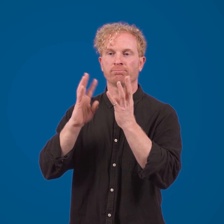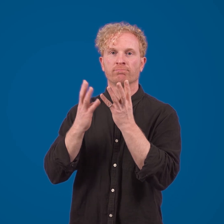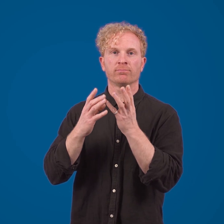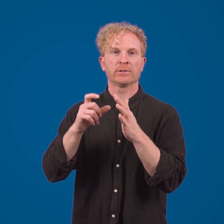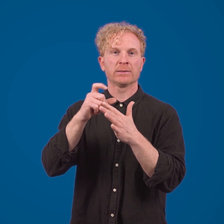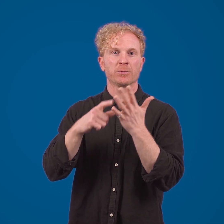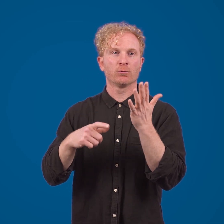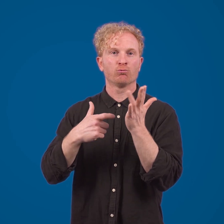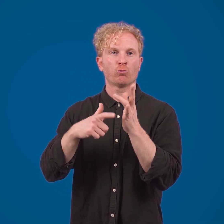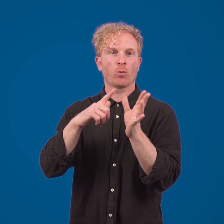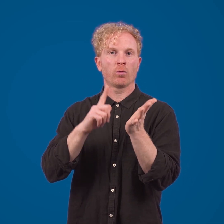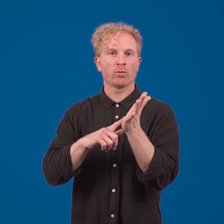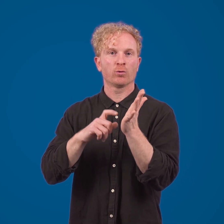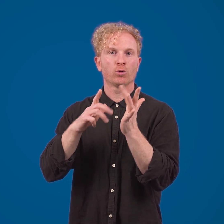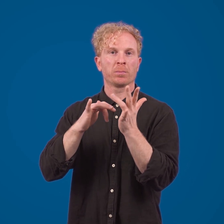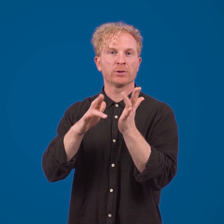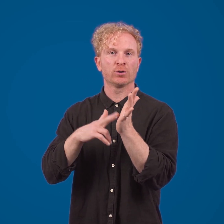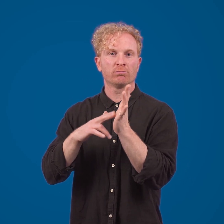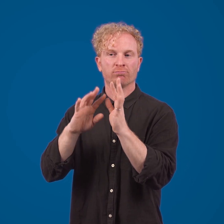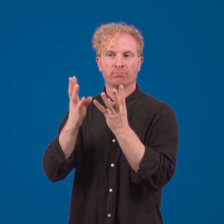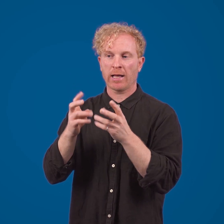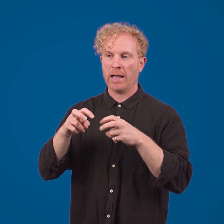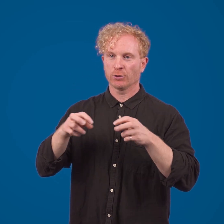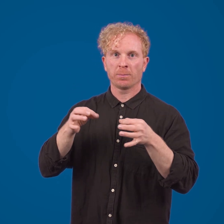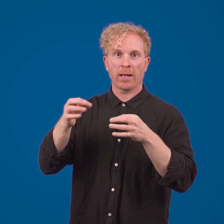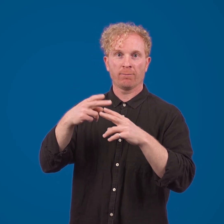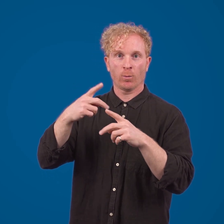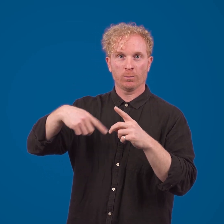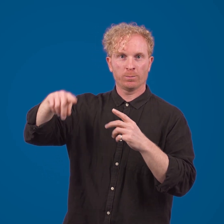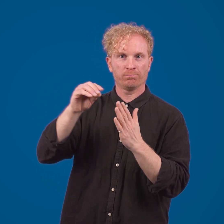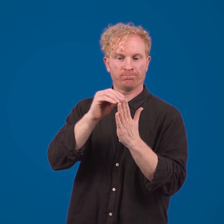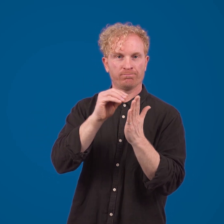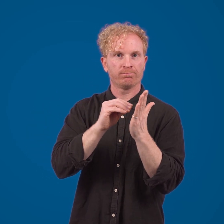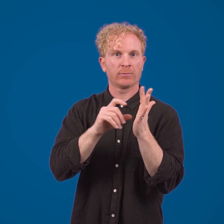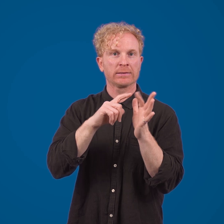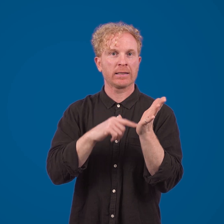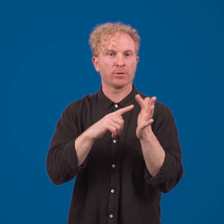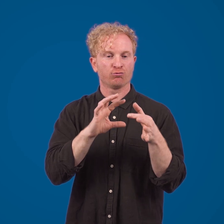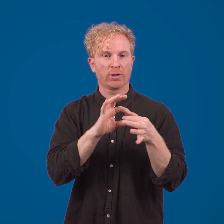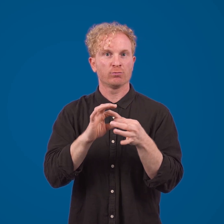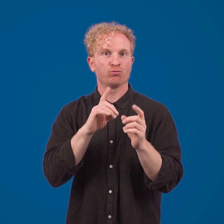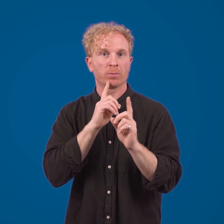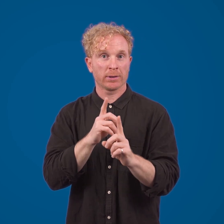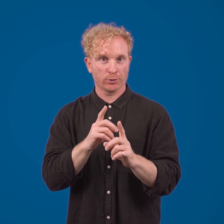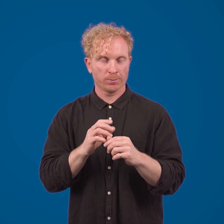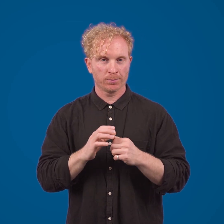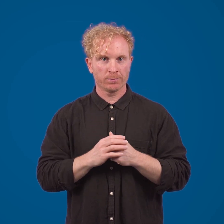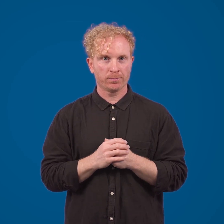Action plan for Disability Royal Commission data related recommendations